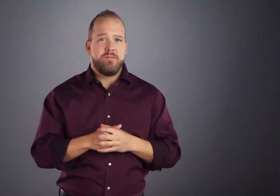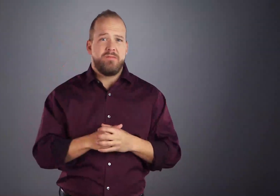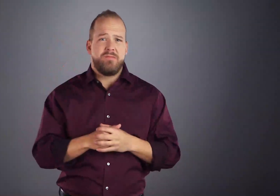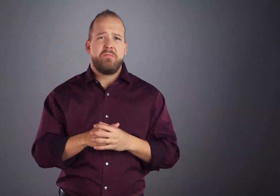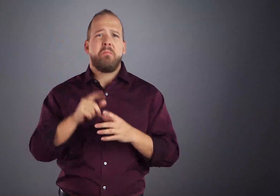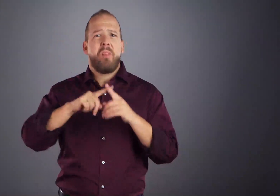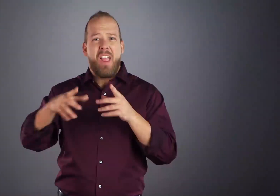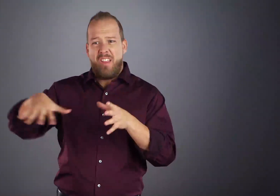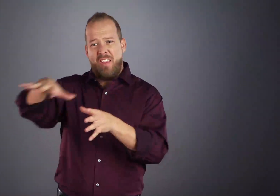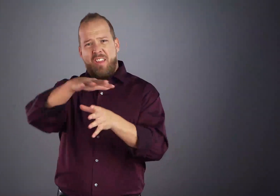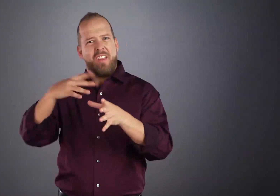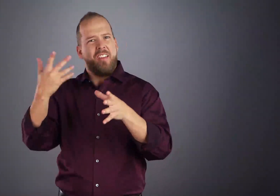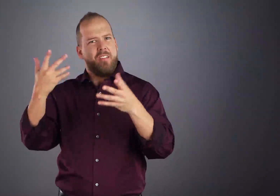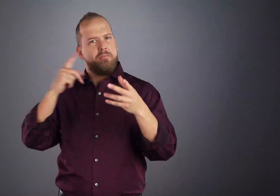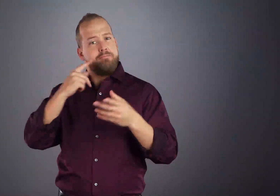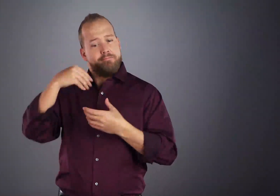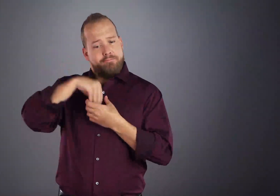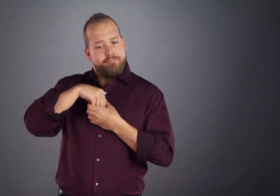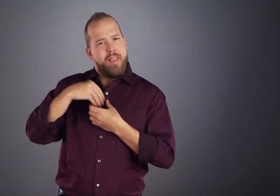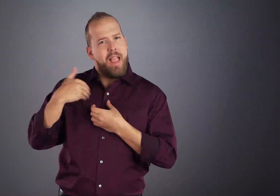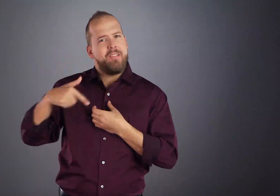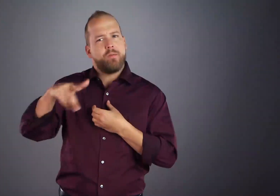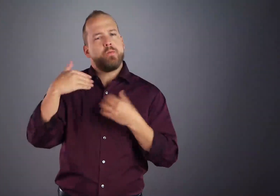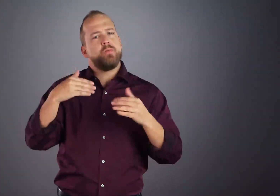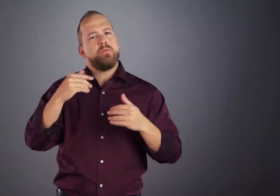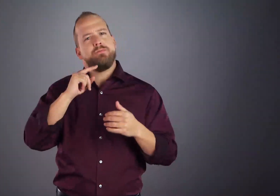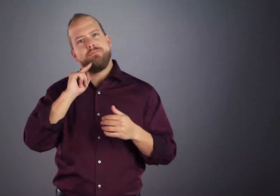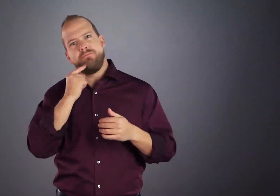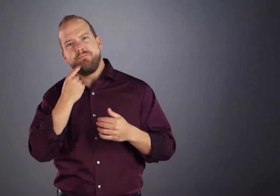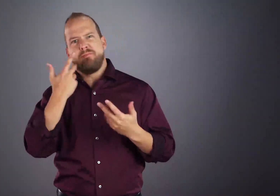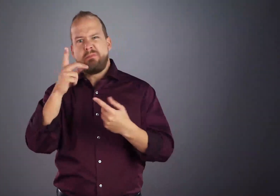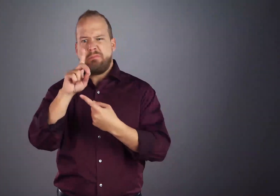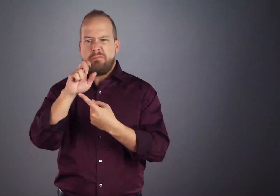But just underneath there is deadly earnestness.